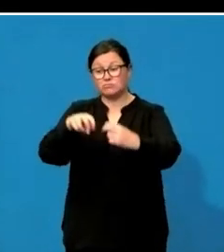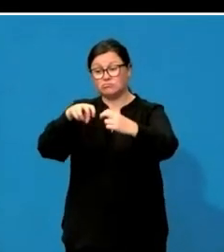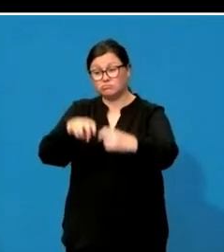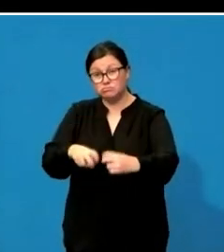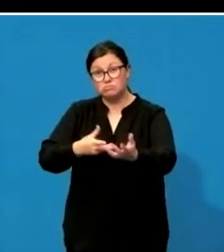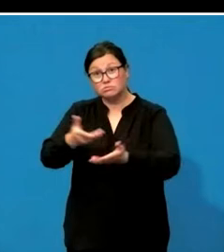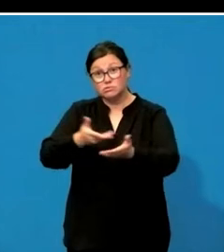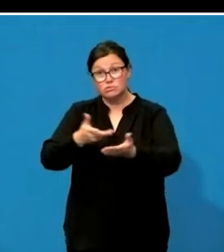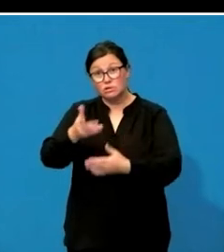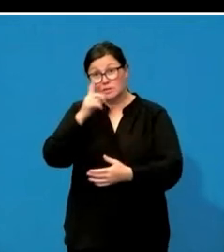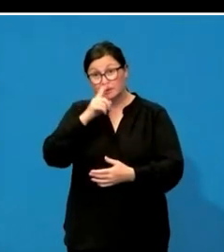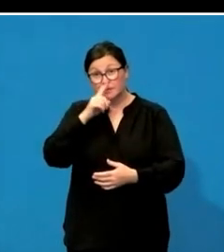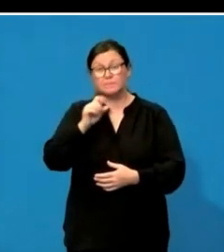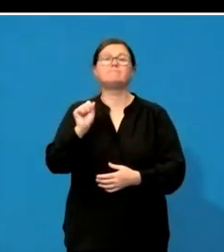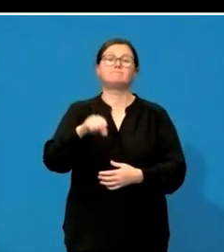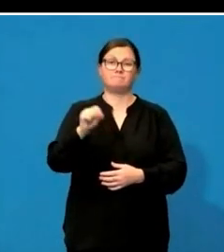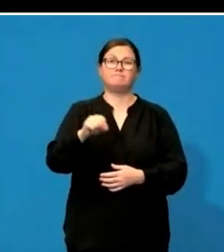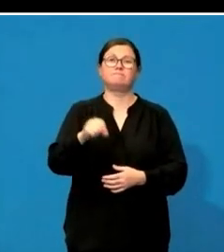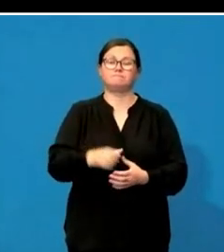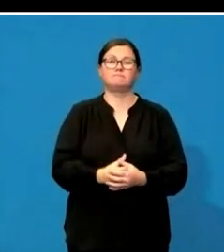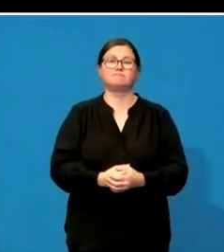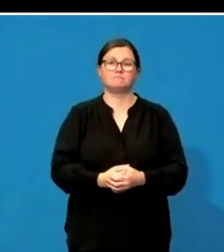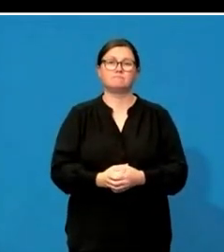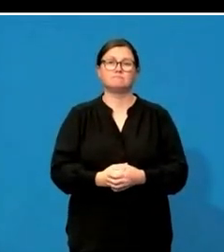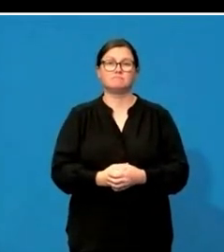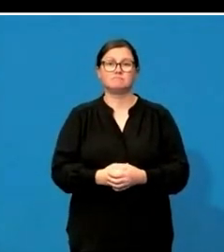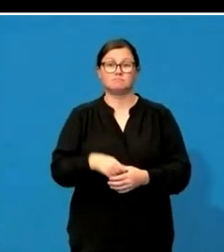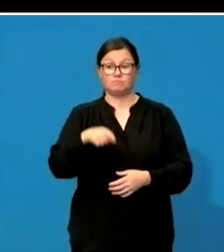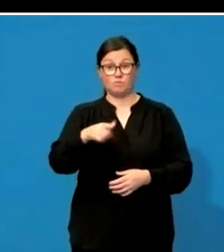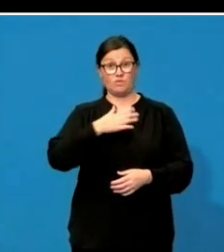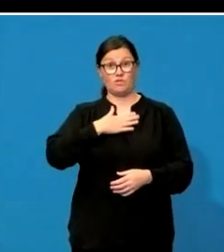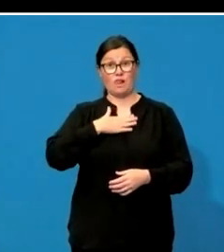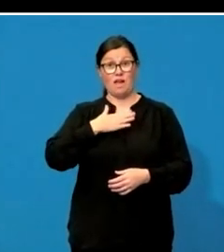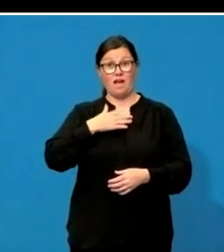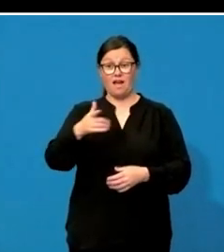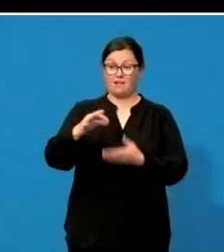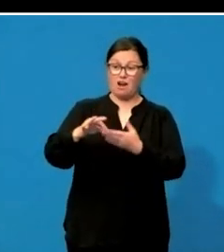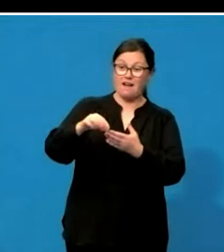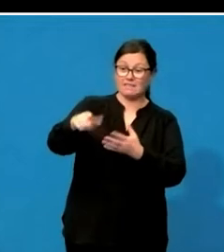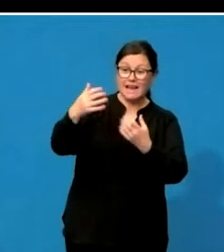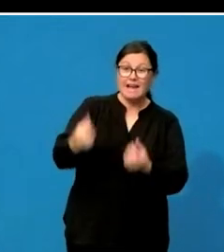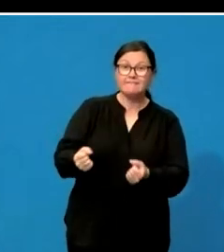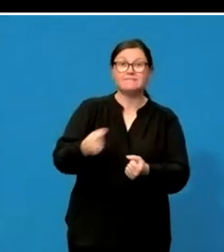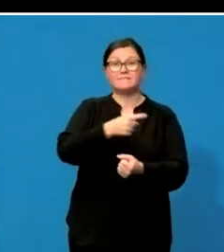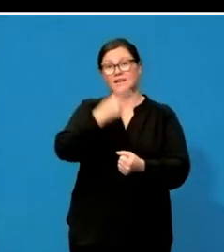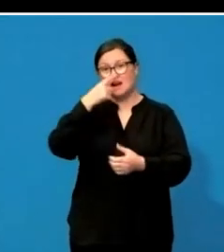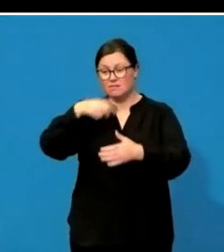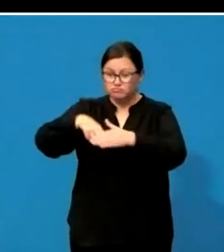Do you like that set-up, that you can go into an office and sit down and yarn with people? DAISY: Yeah.